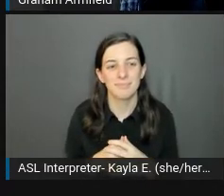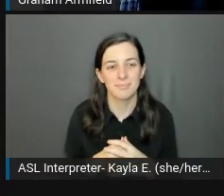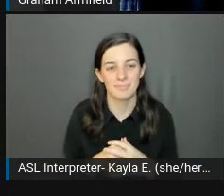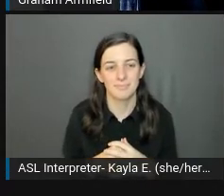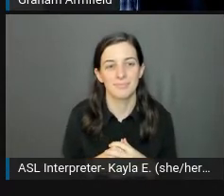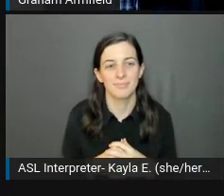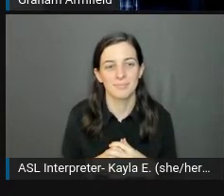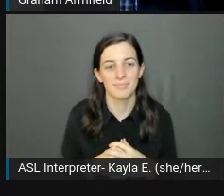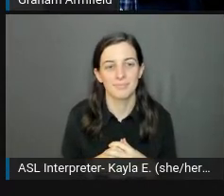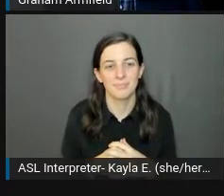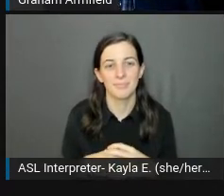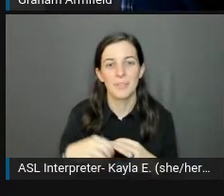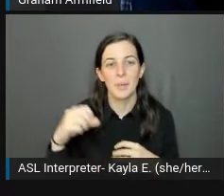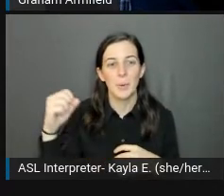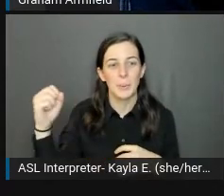Oh yes. That's right.